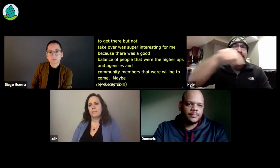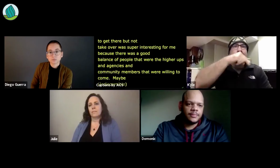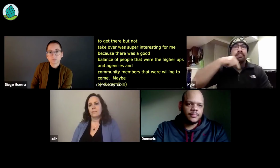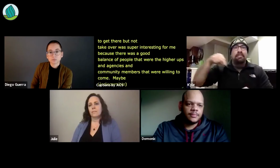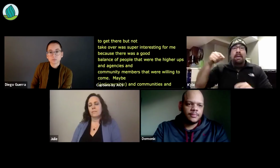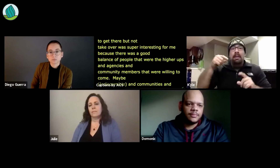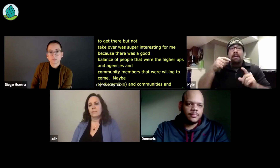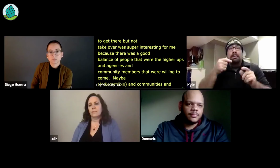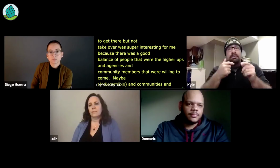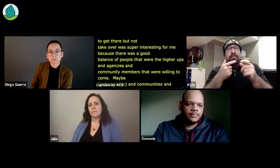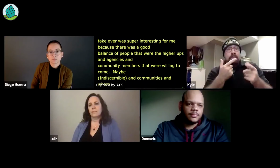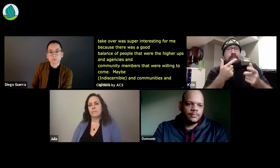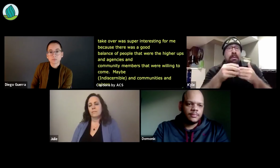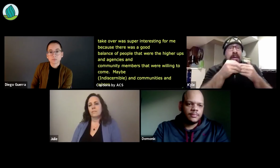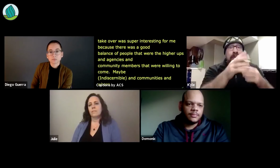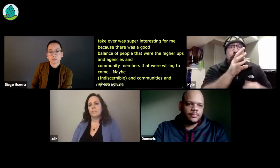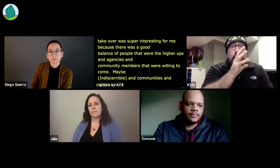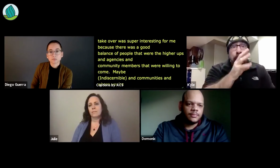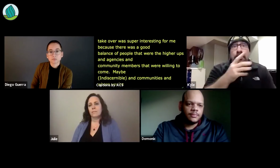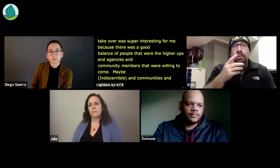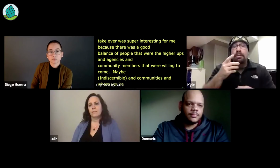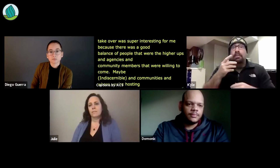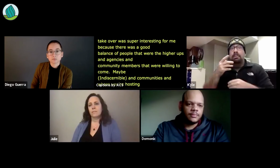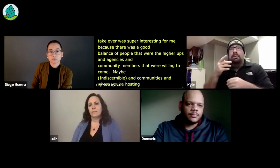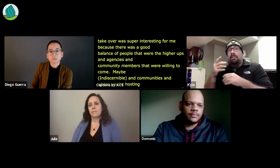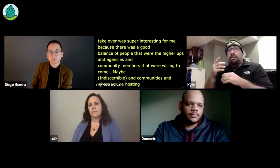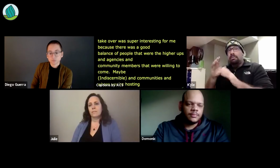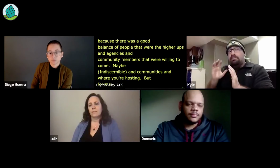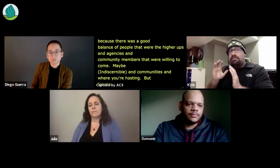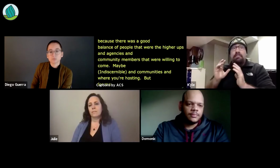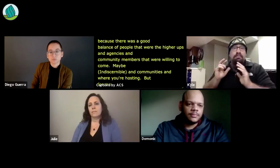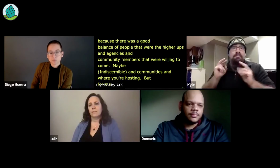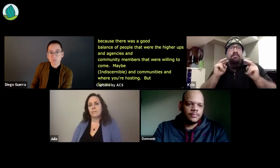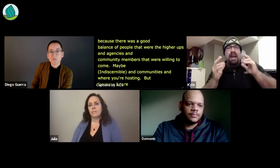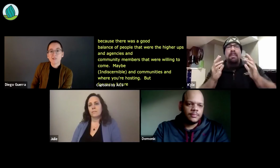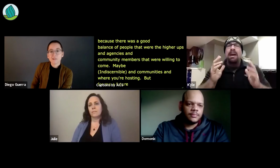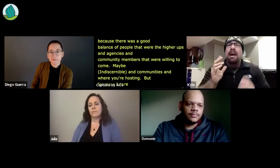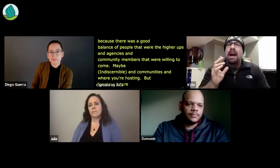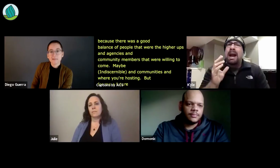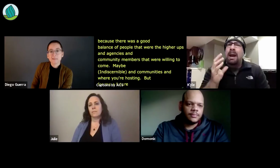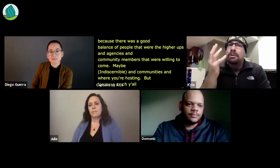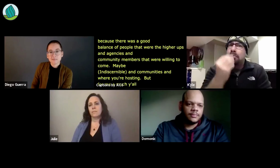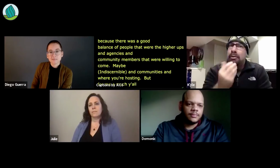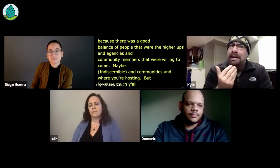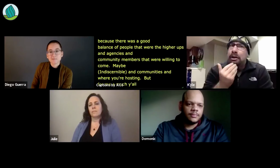amongst members who was leading the way, who was leading. It was pretty good.